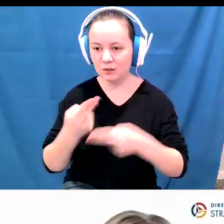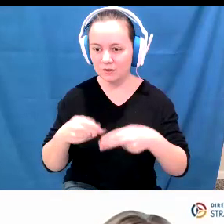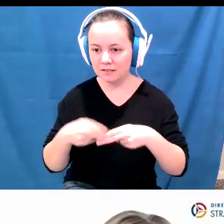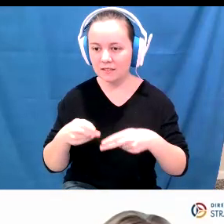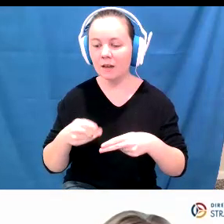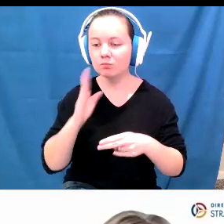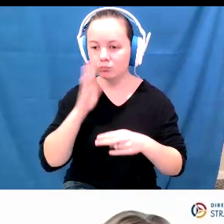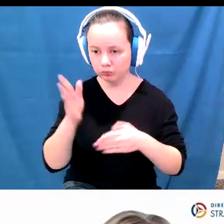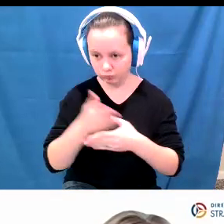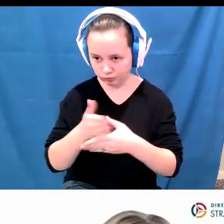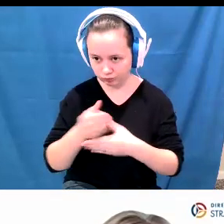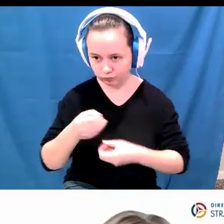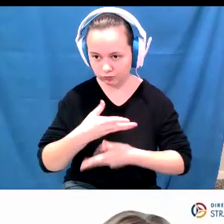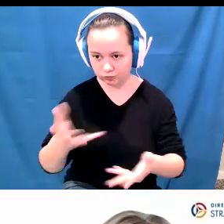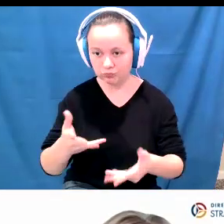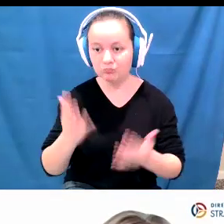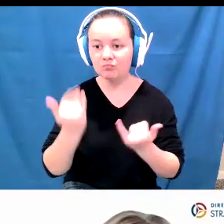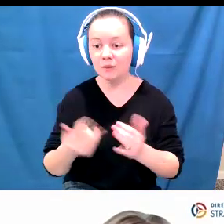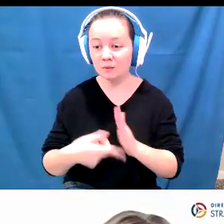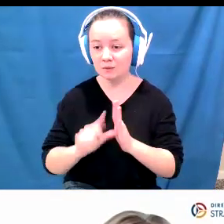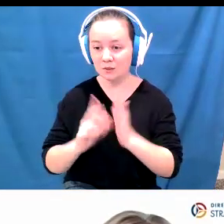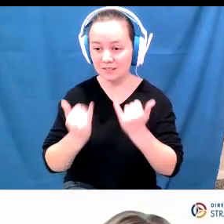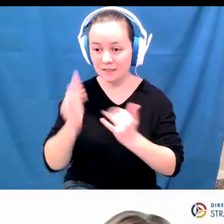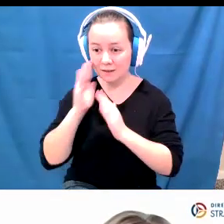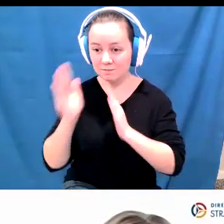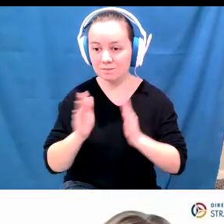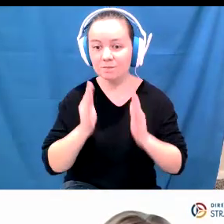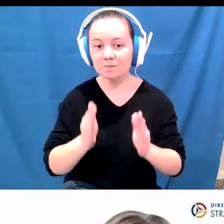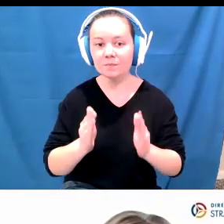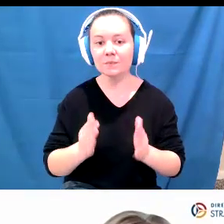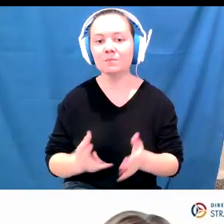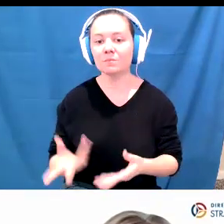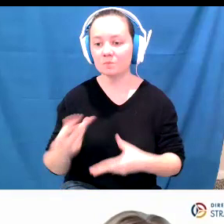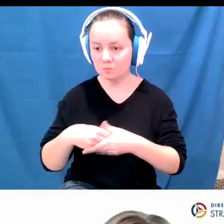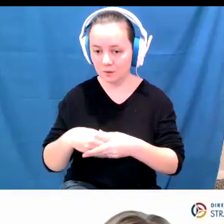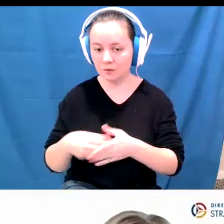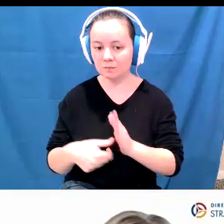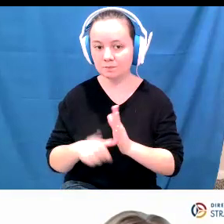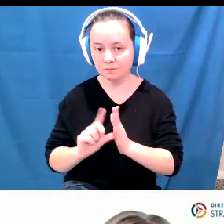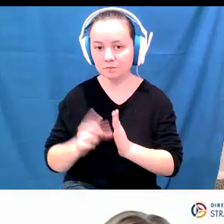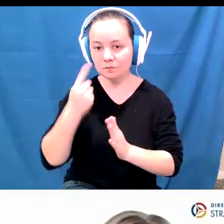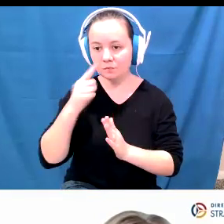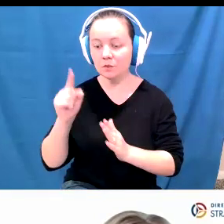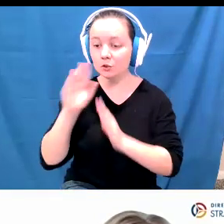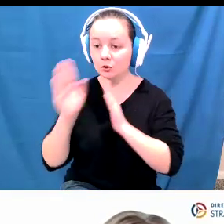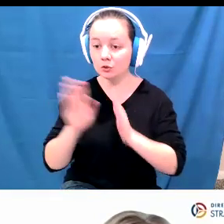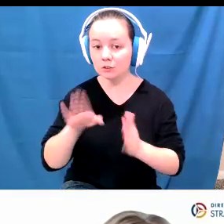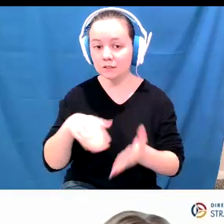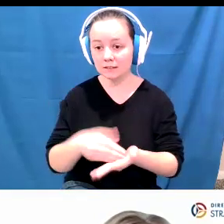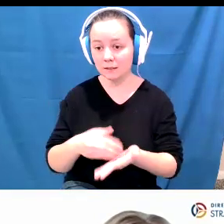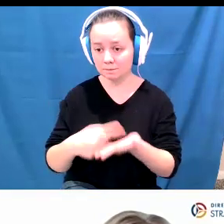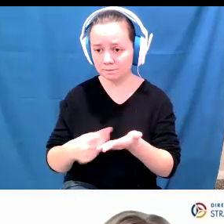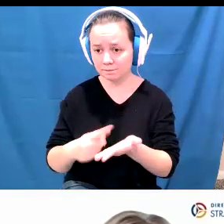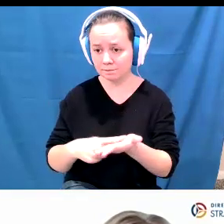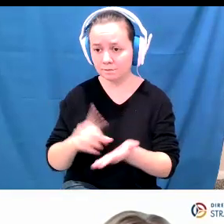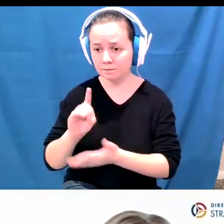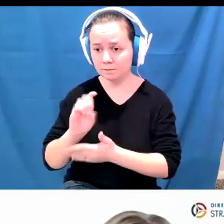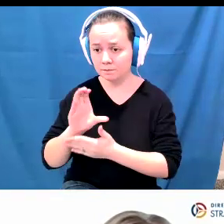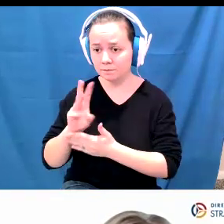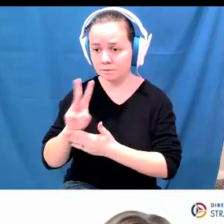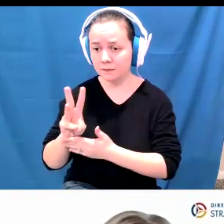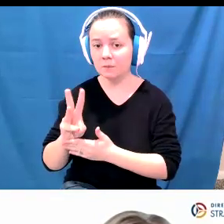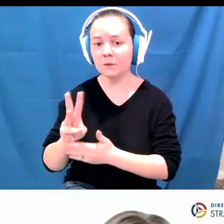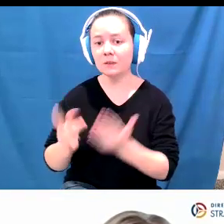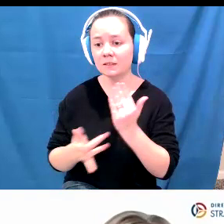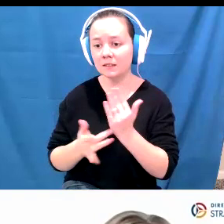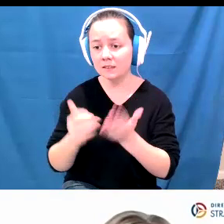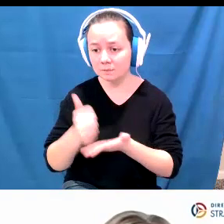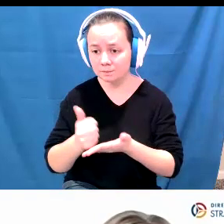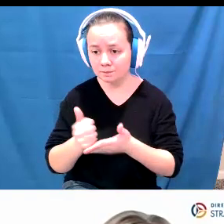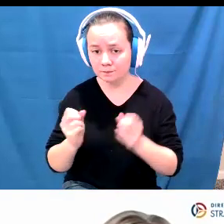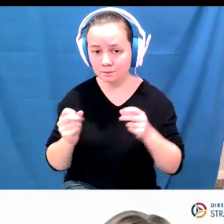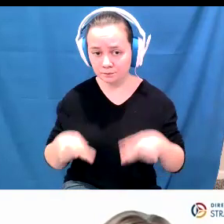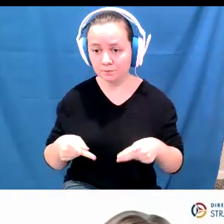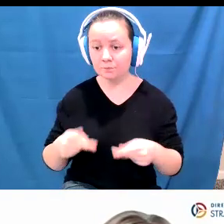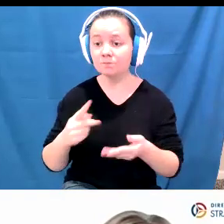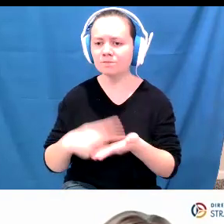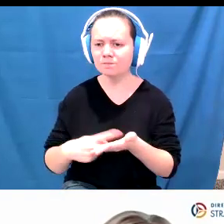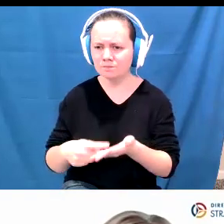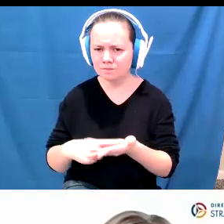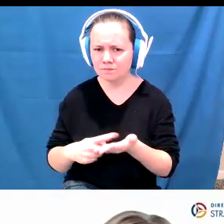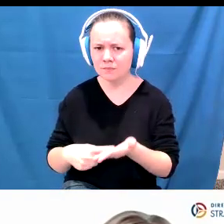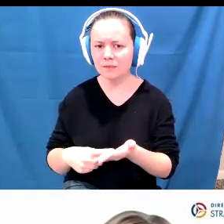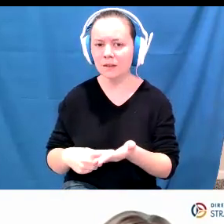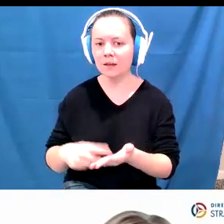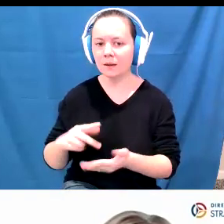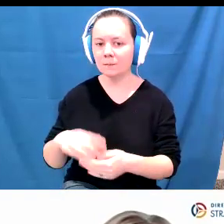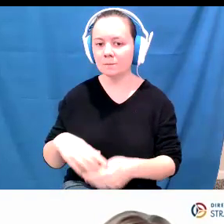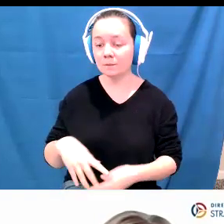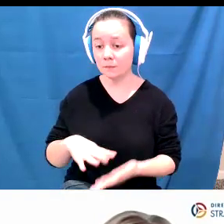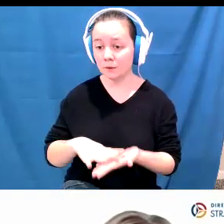We will now go over today's agenda, which includes an overview of the Strategies Center, a discussion of the DCW intensive technical assistance opportunity, a discussion of the DCW peer learning collaborative opportunities,